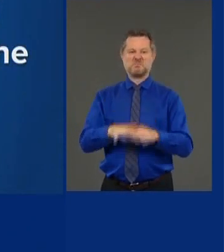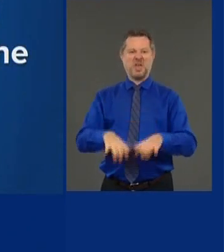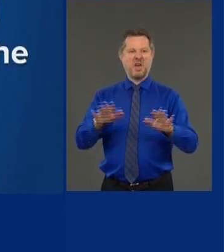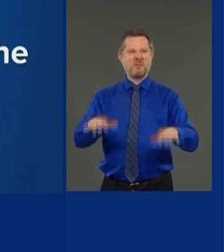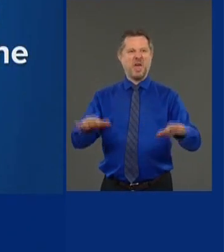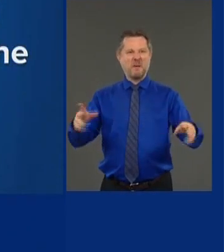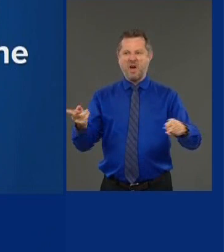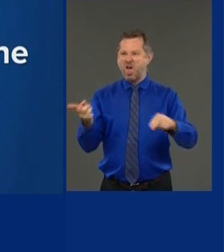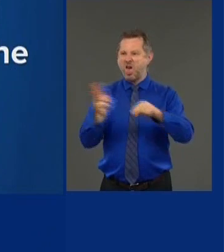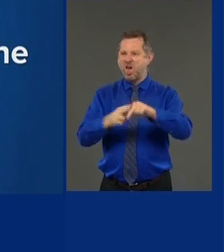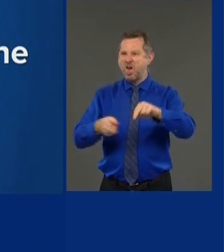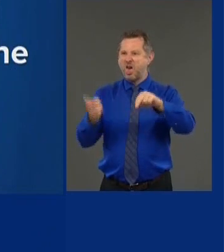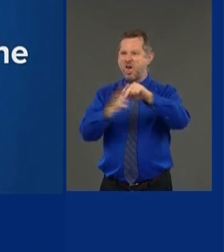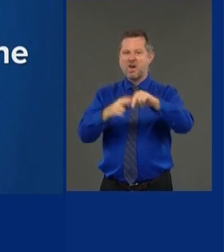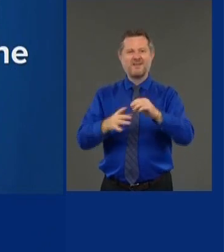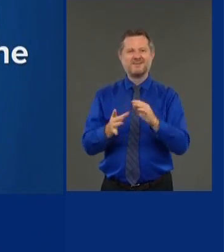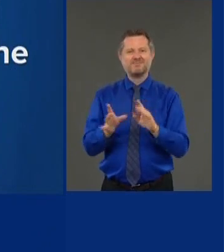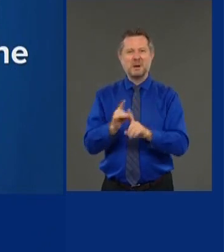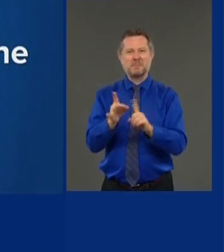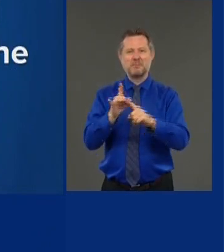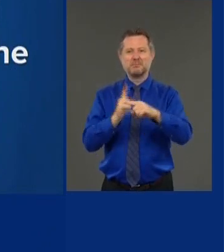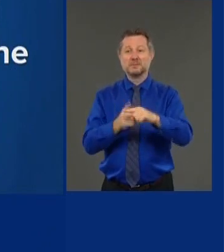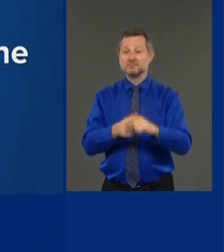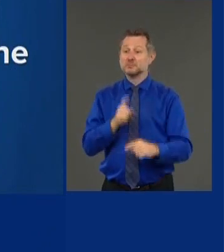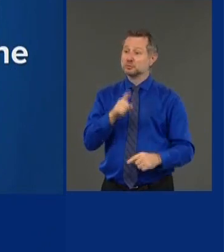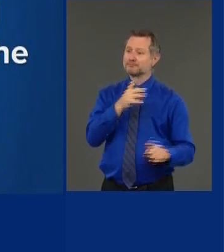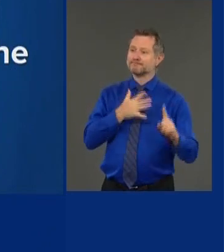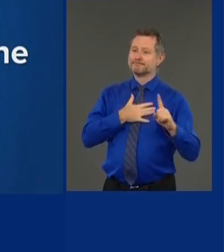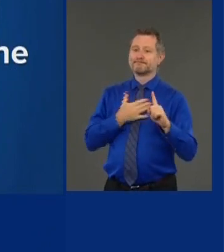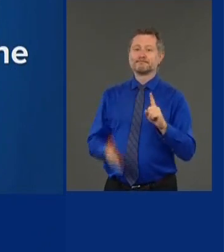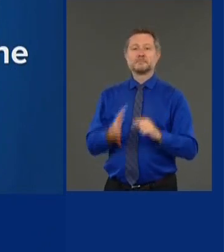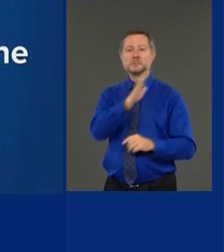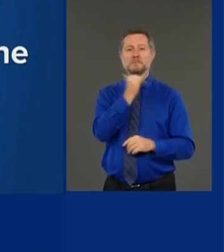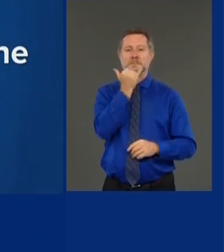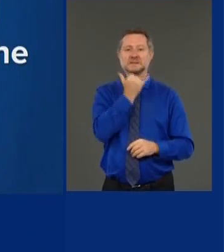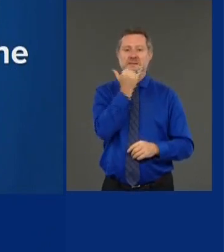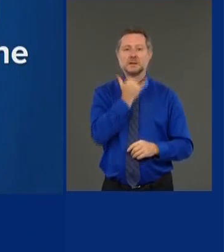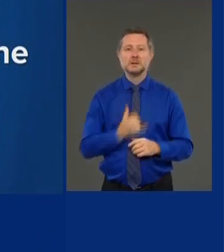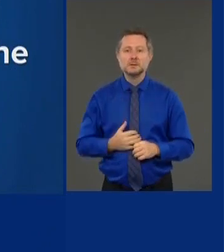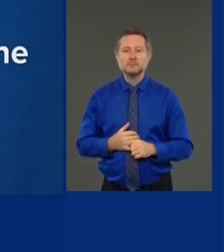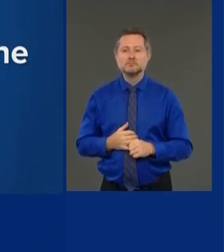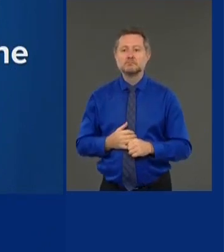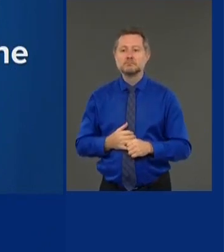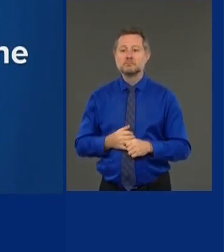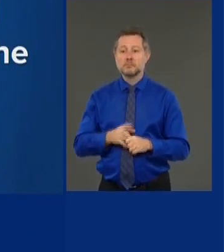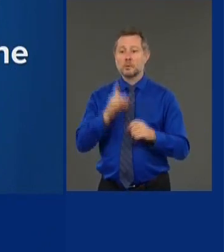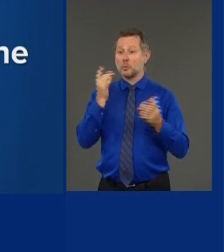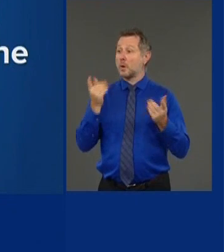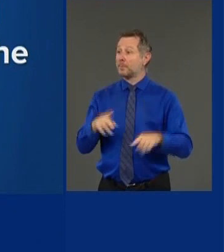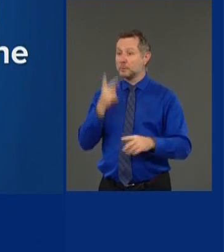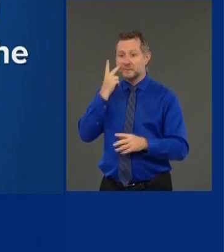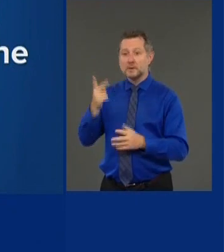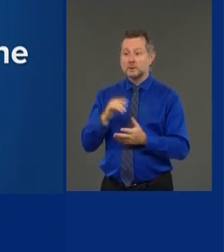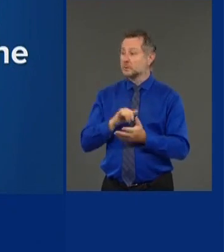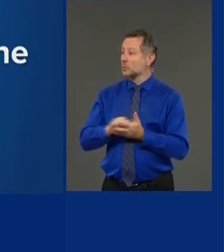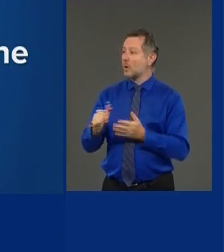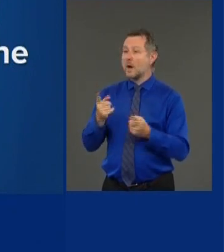NOW -- THE VIRUS WILL SPREAD, IF YOU DO THAT. TELL THE TRUTH.